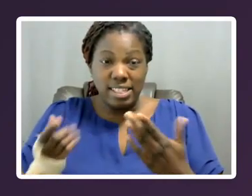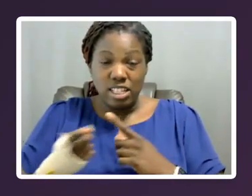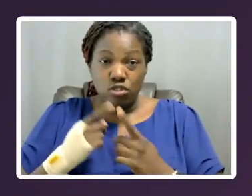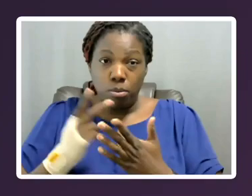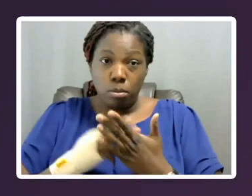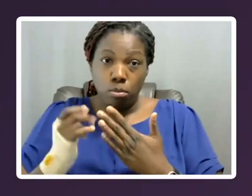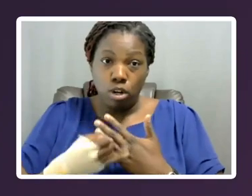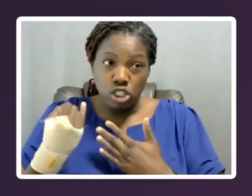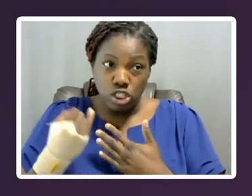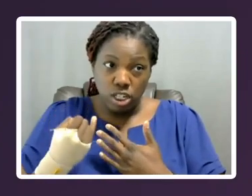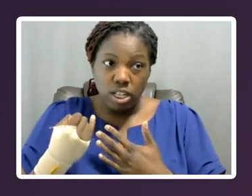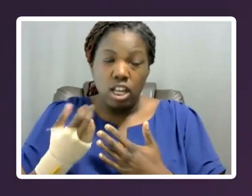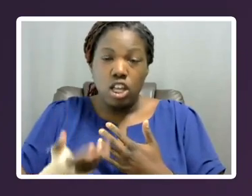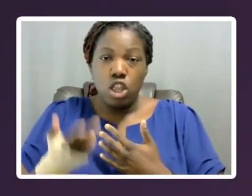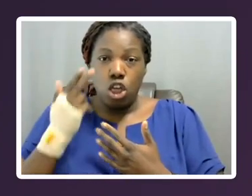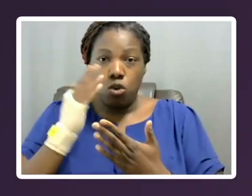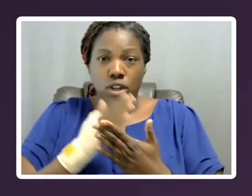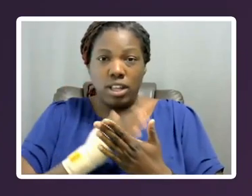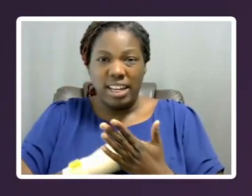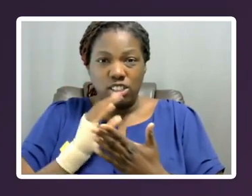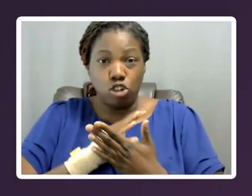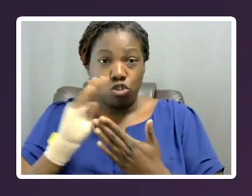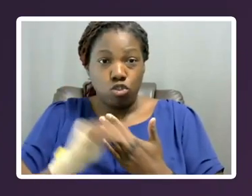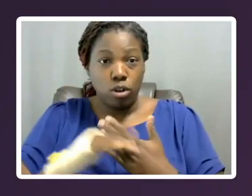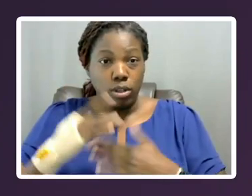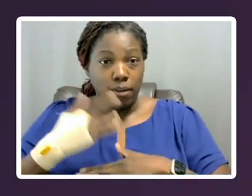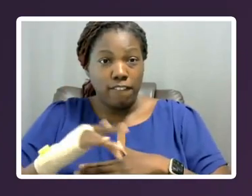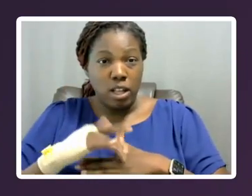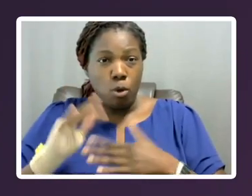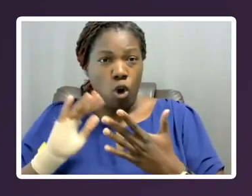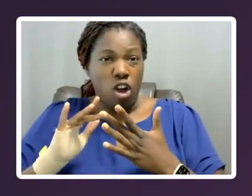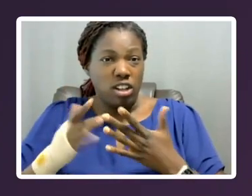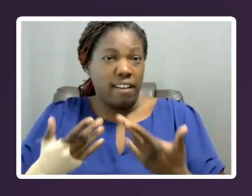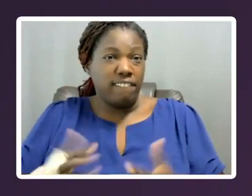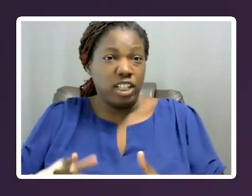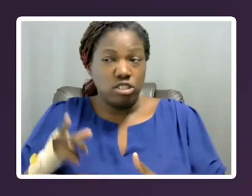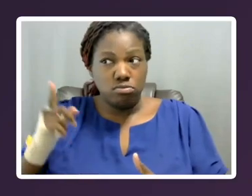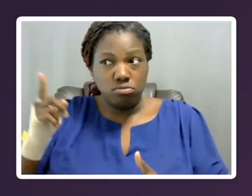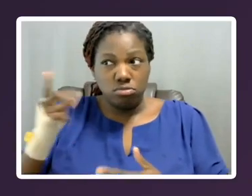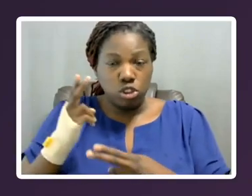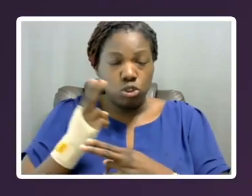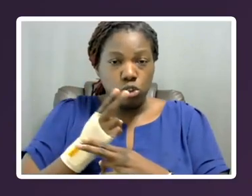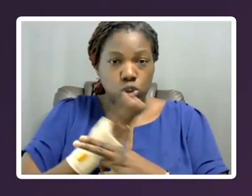three-lesson curriculum is available online through the Smithsonian Learning Lab. And we